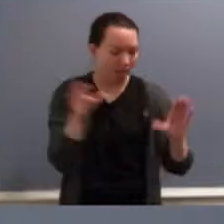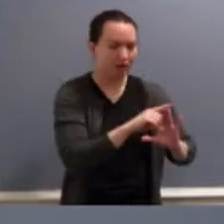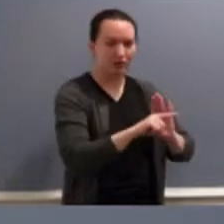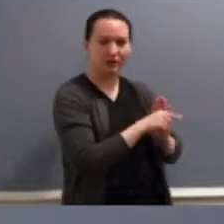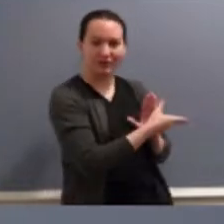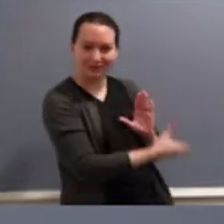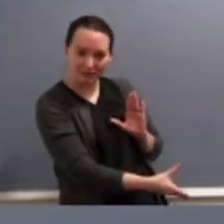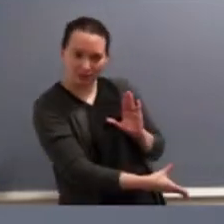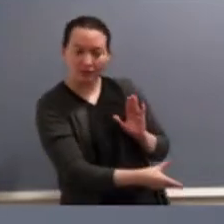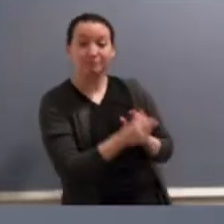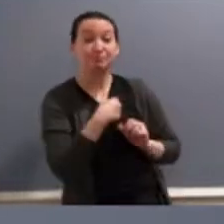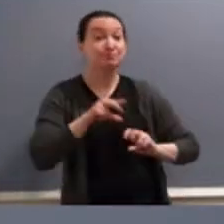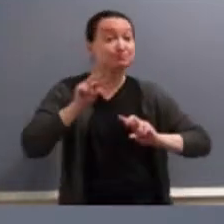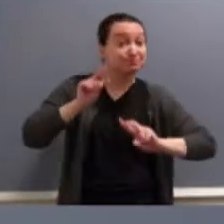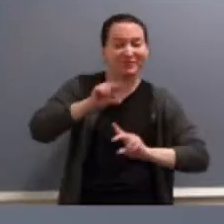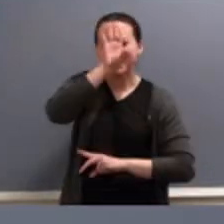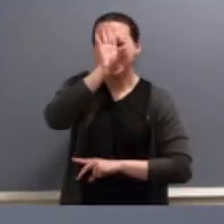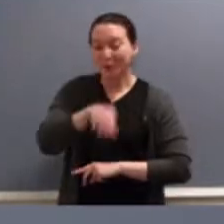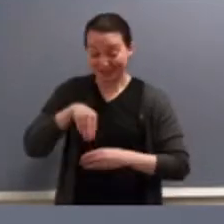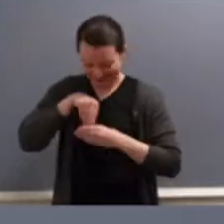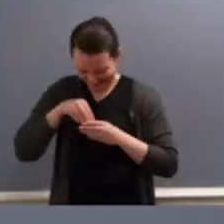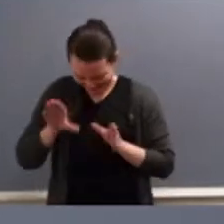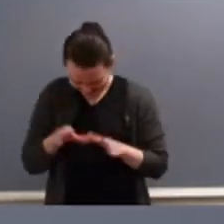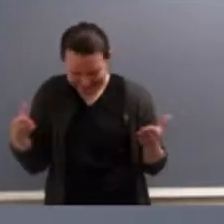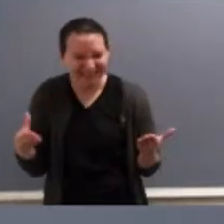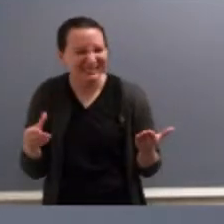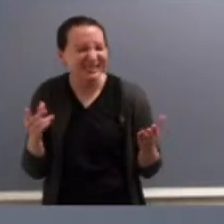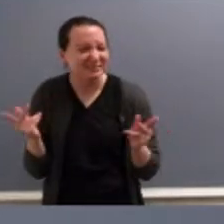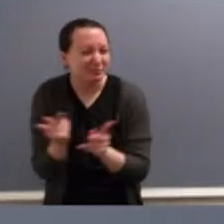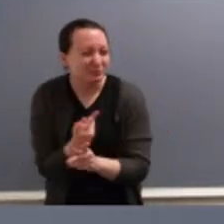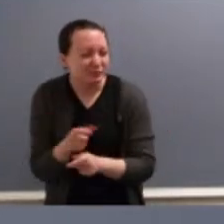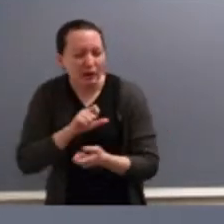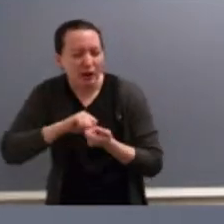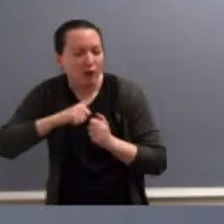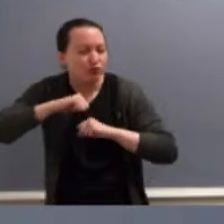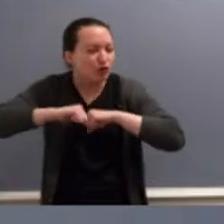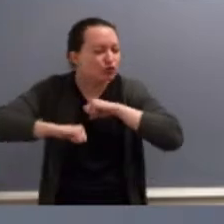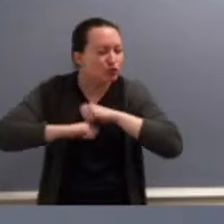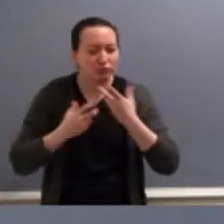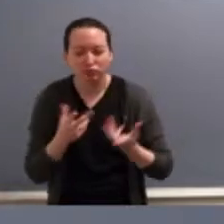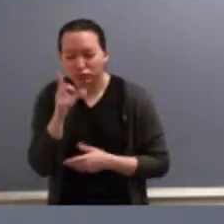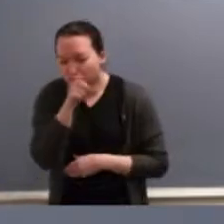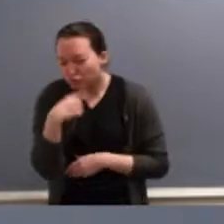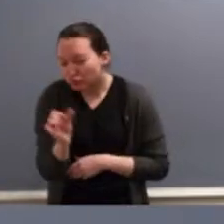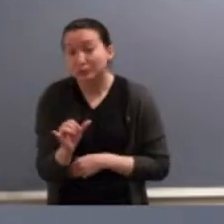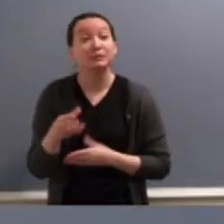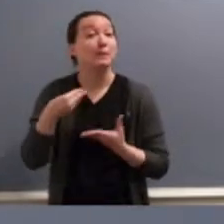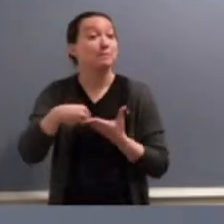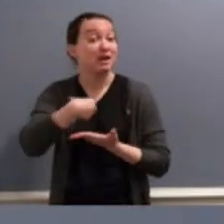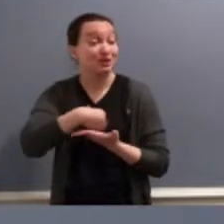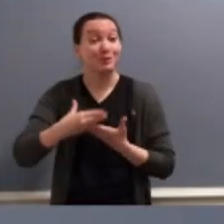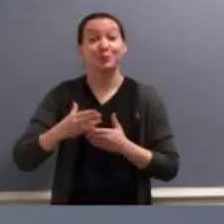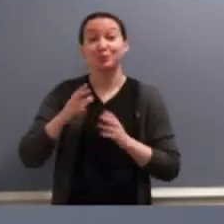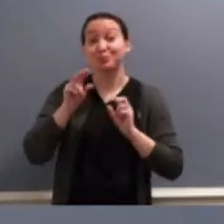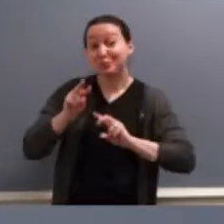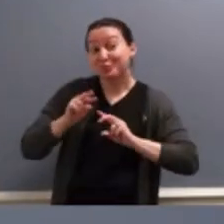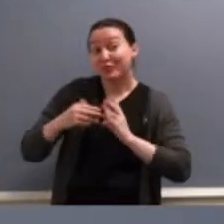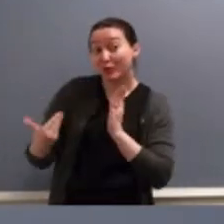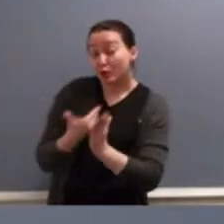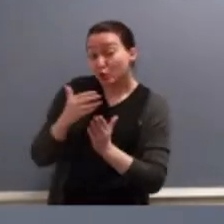and so I'm looking forward to I know it's in here but we want to look at how we structure these things so in the budget we're looking to do some new things